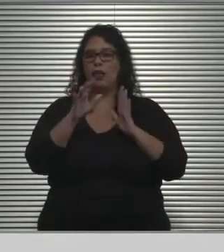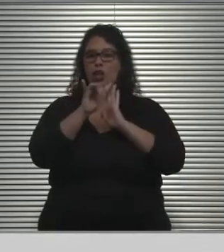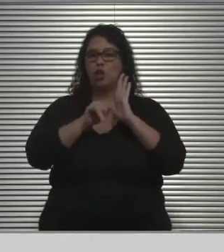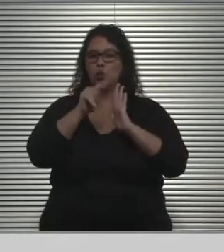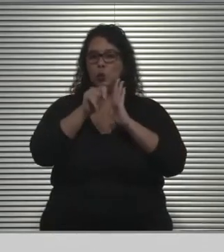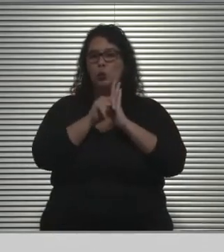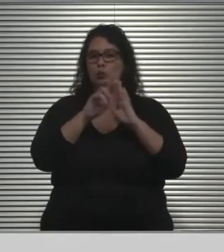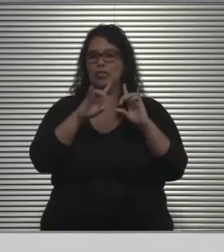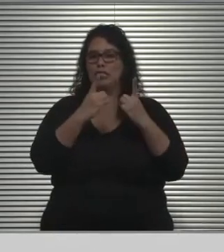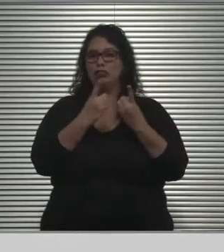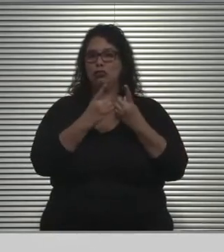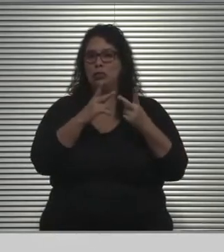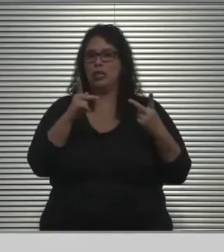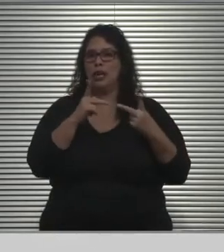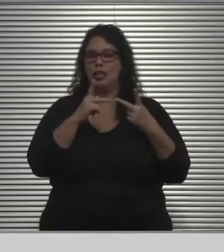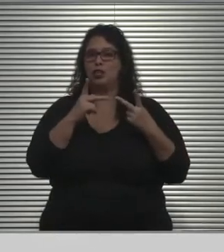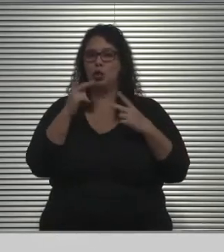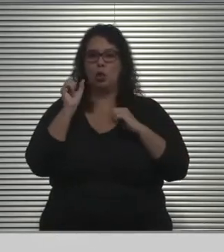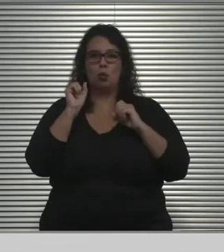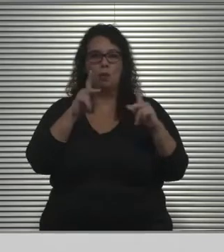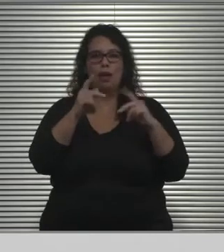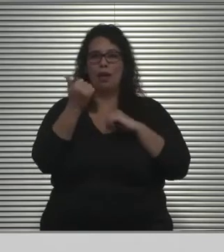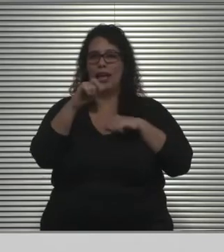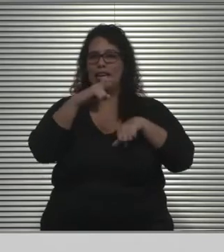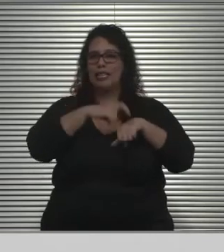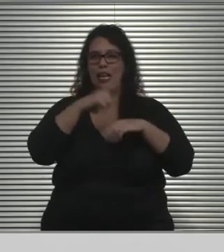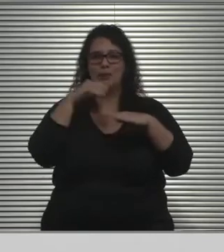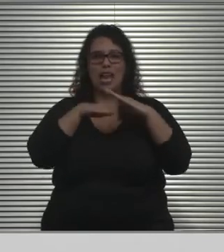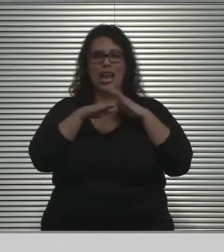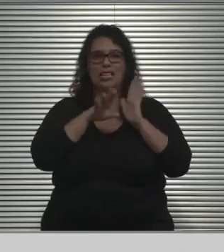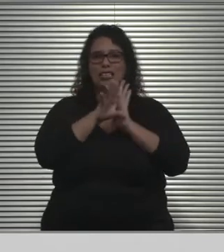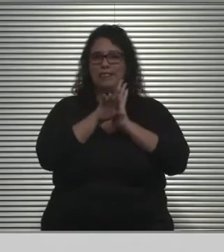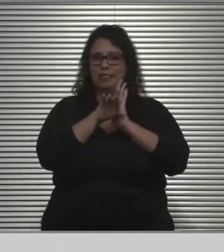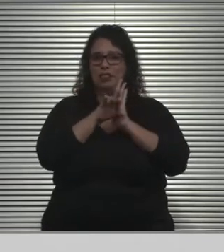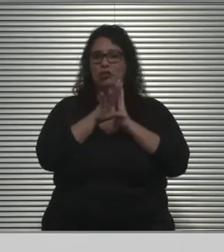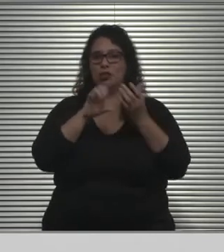And so parents can go back in at any time and access that to support themselves.